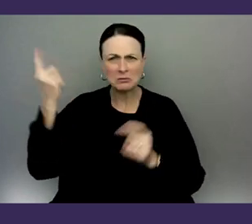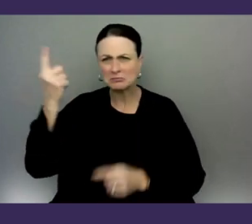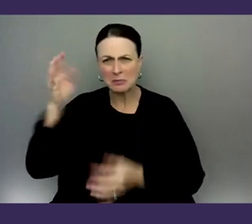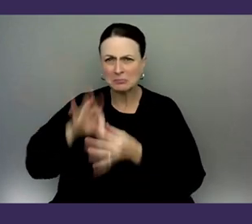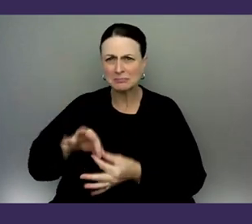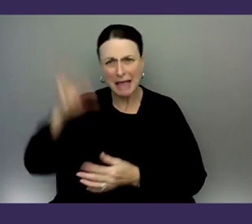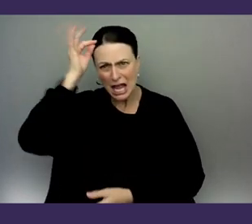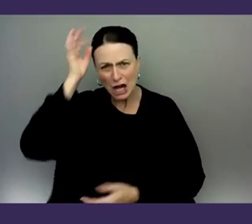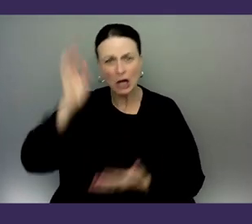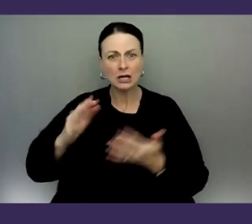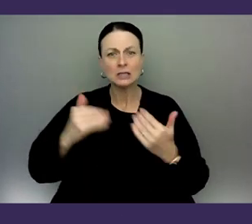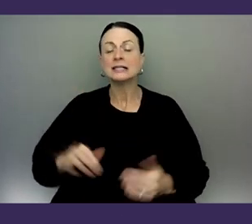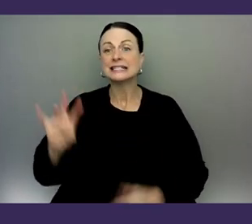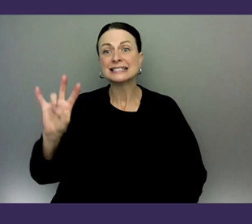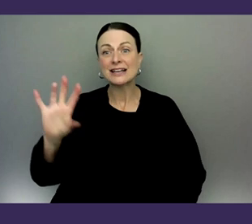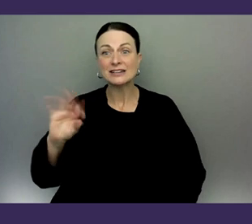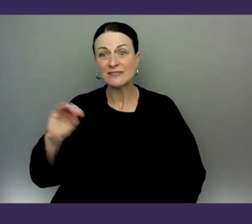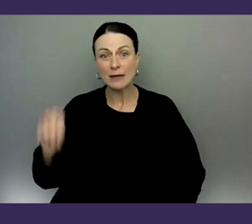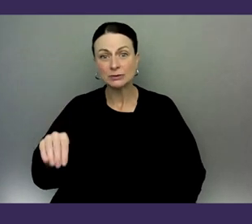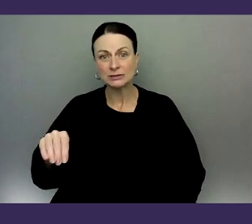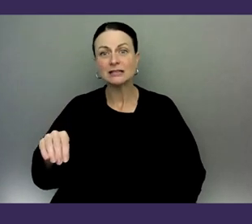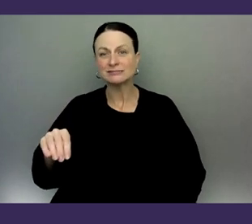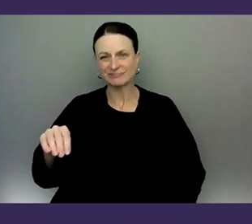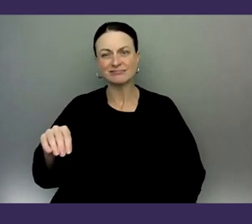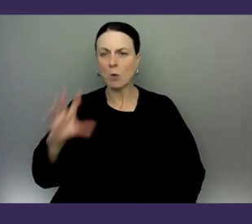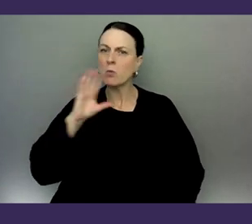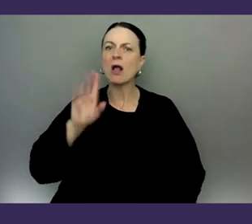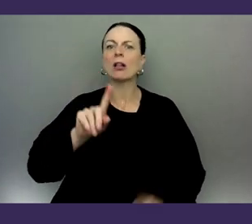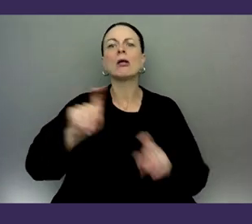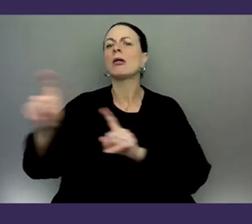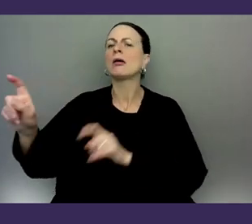And 75% of people make a decision with someone else